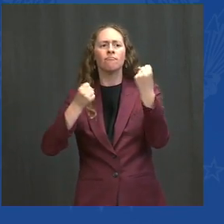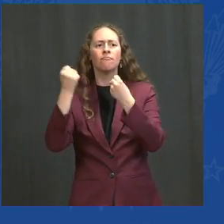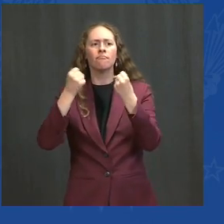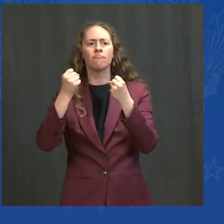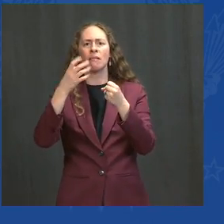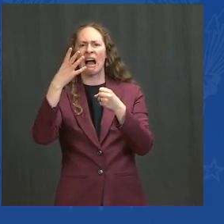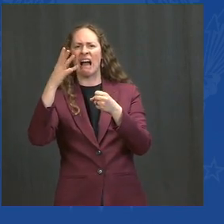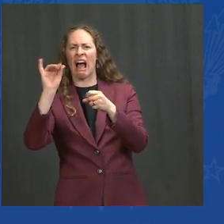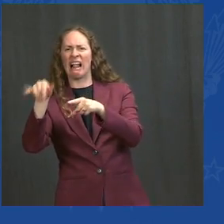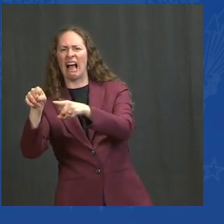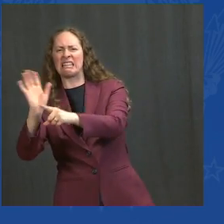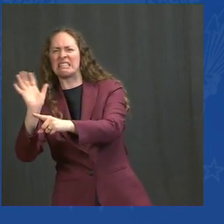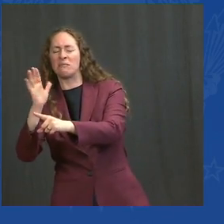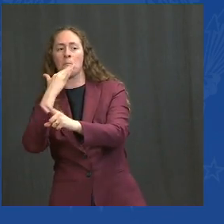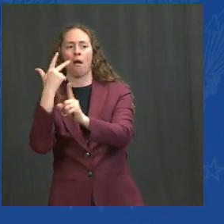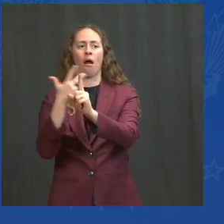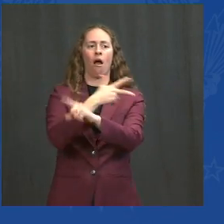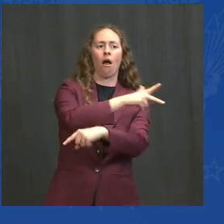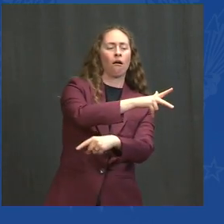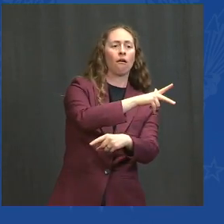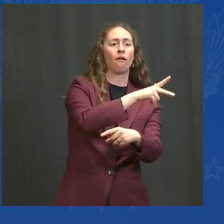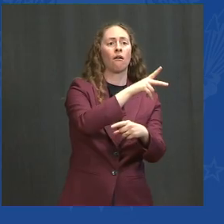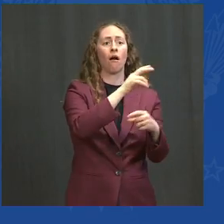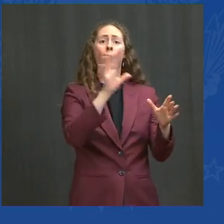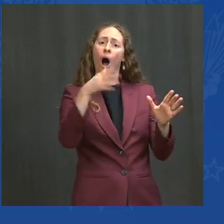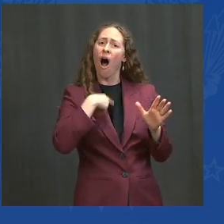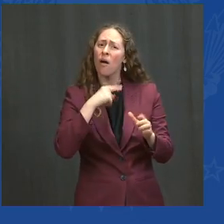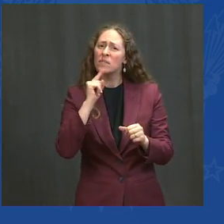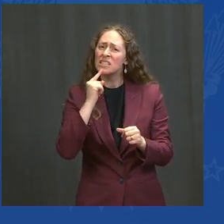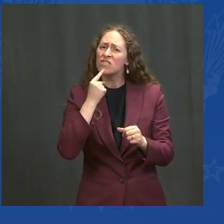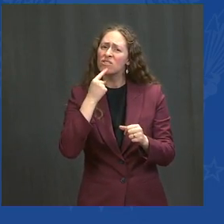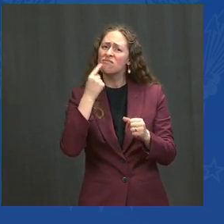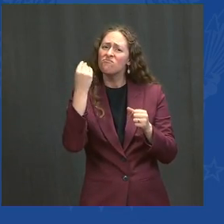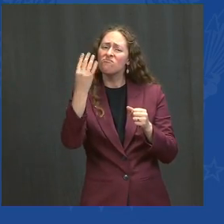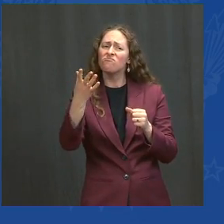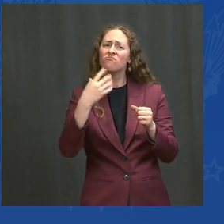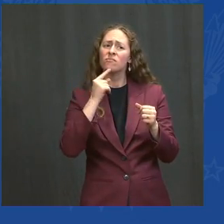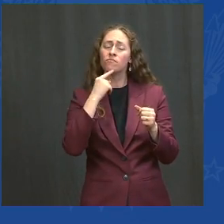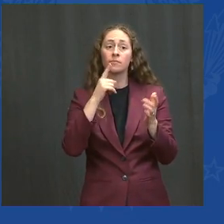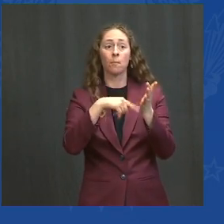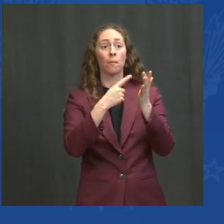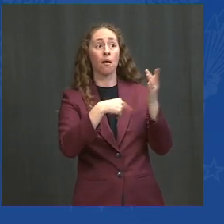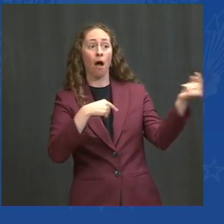when you come home." I'm being deadly earnest. "When you come home, come home the other way."